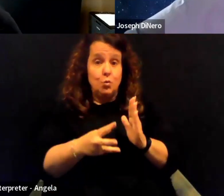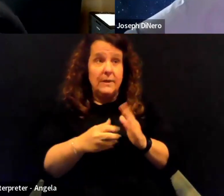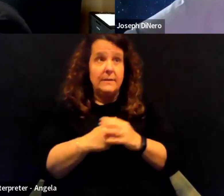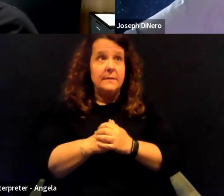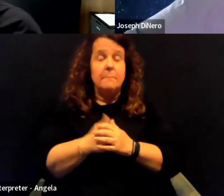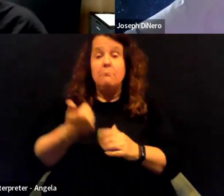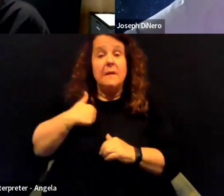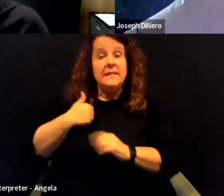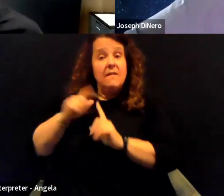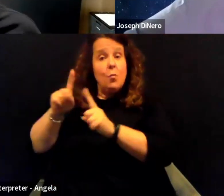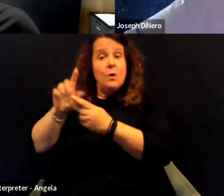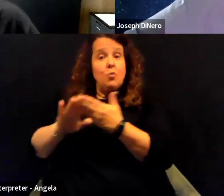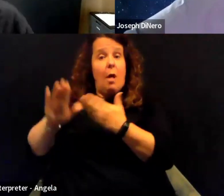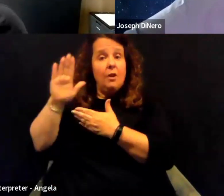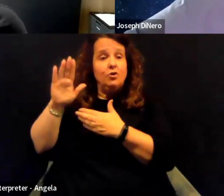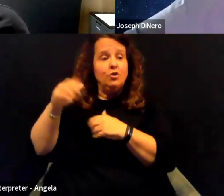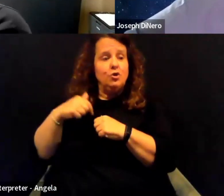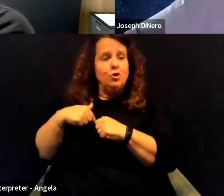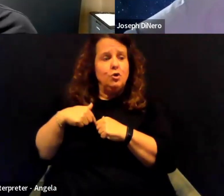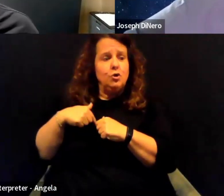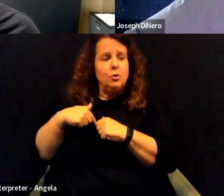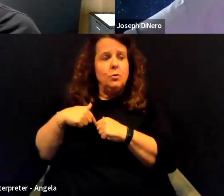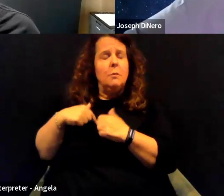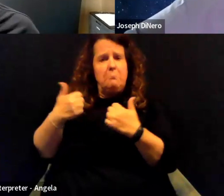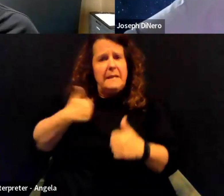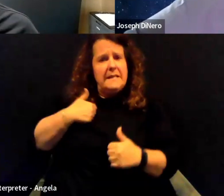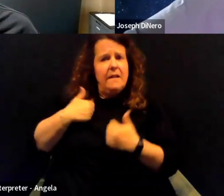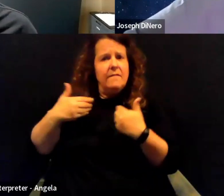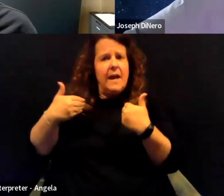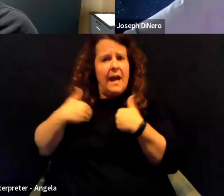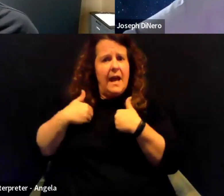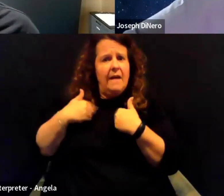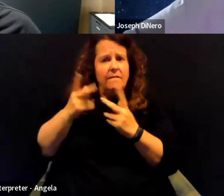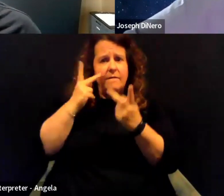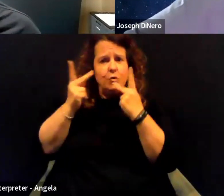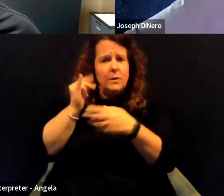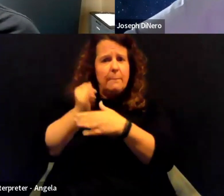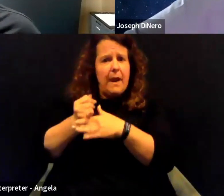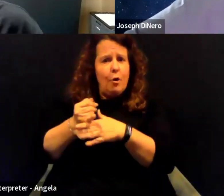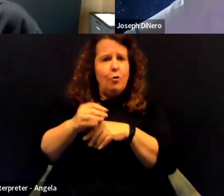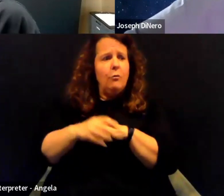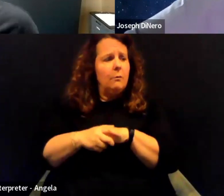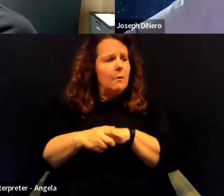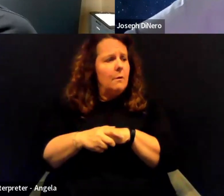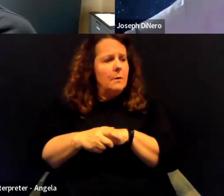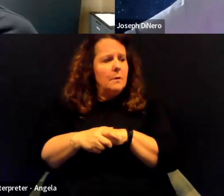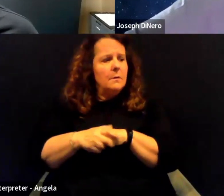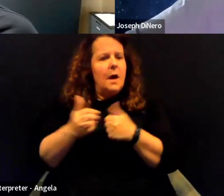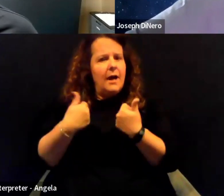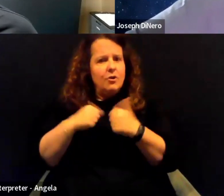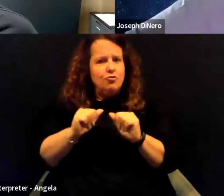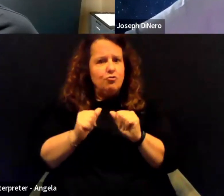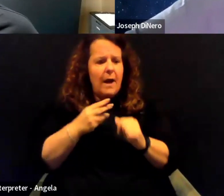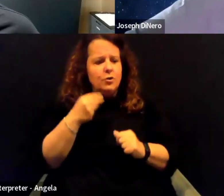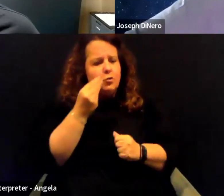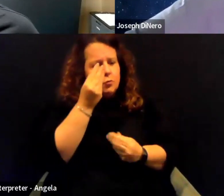know, someone who is visually impaired, I try to share what I experienced and,